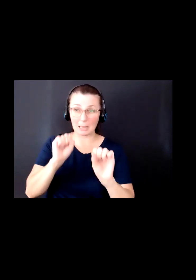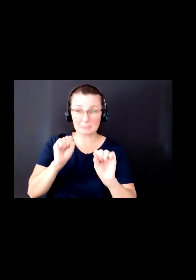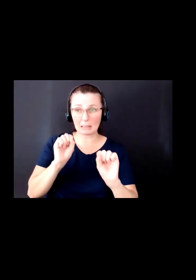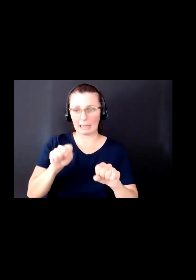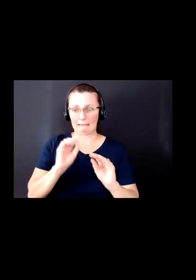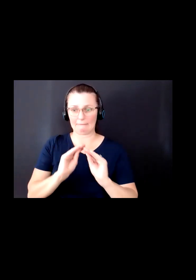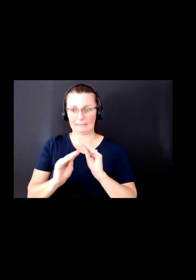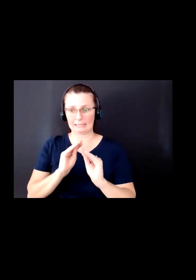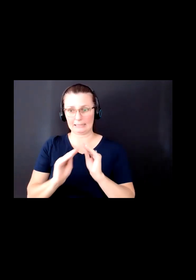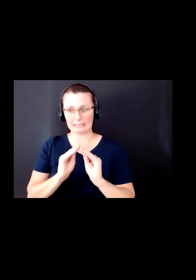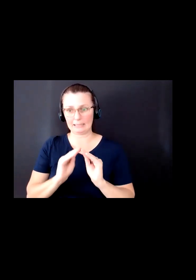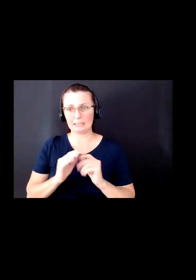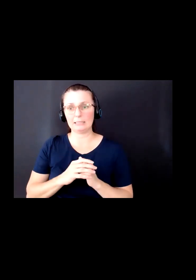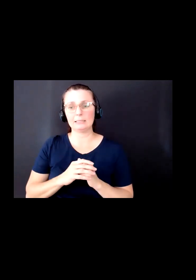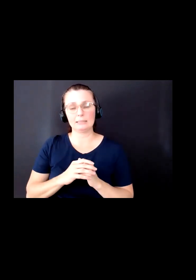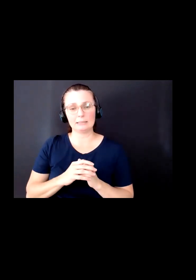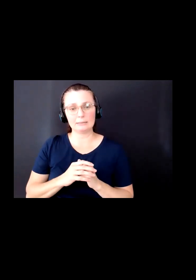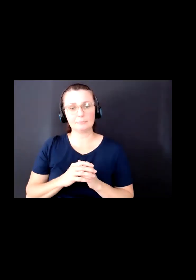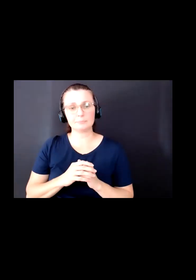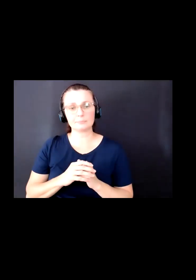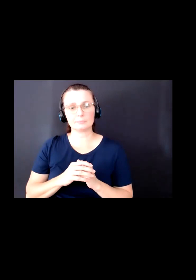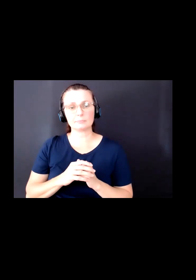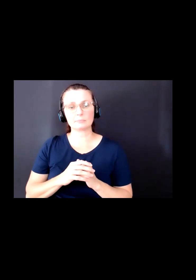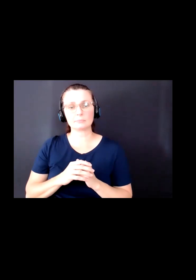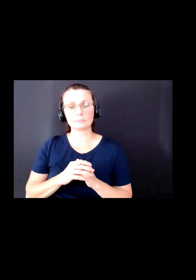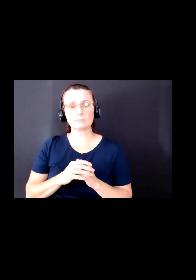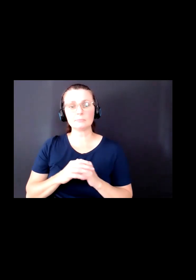is, there is this transition plan, which identifies the barriers that